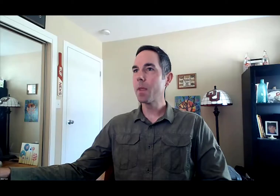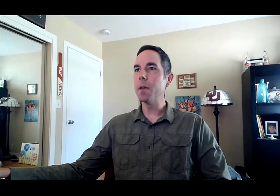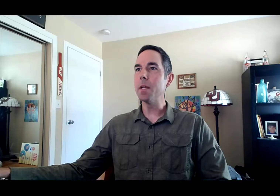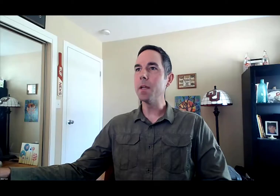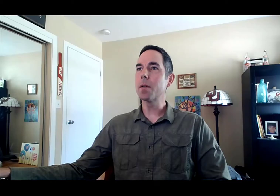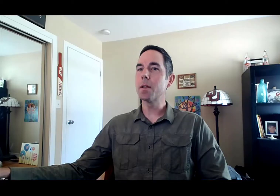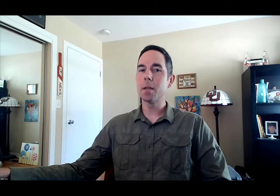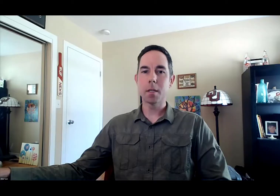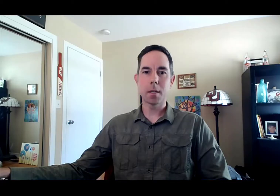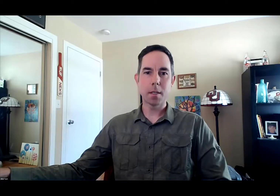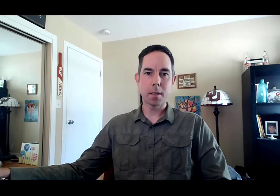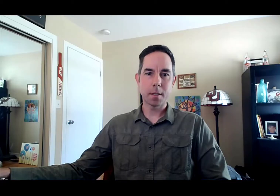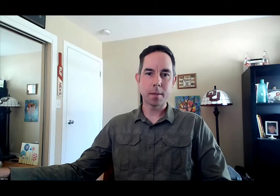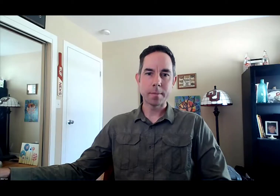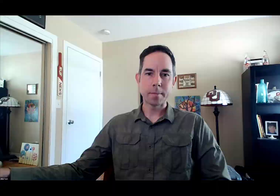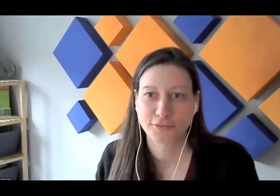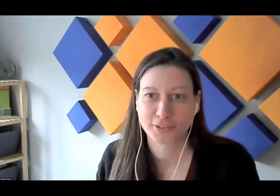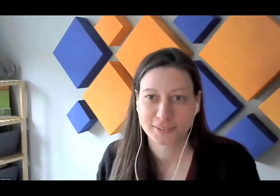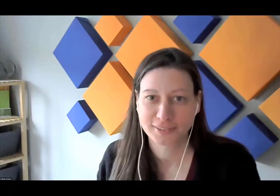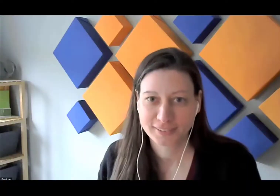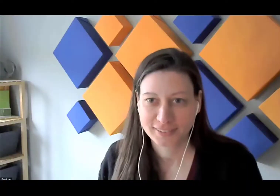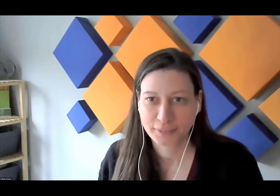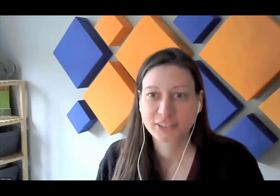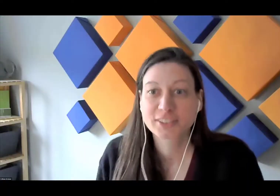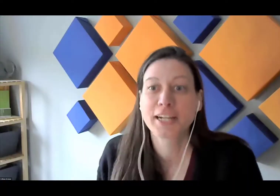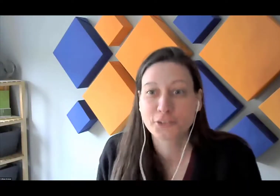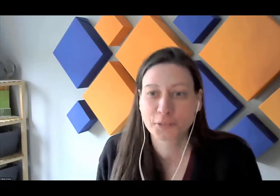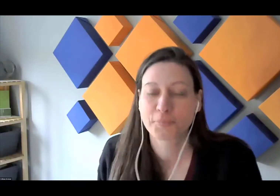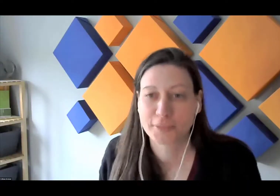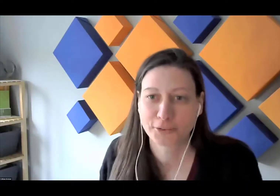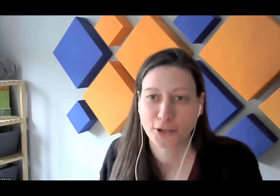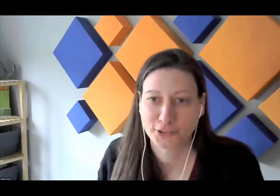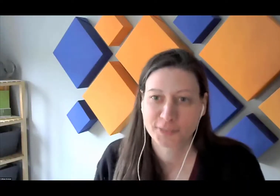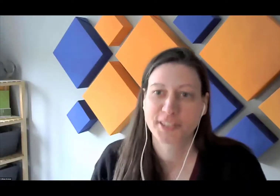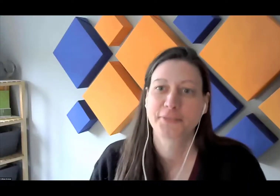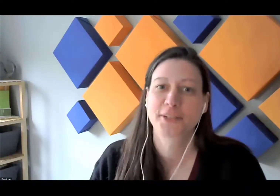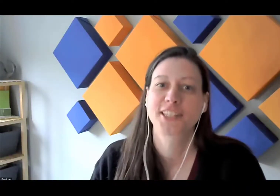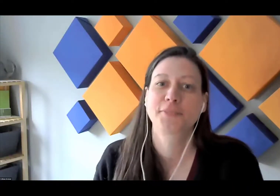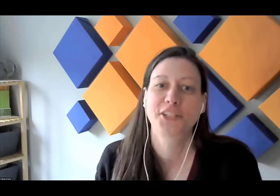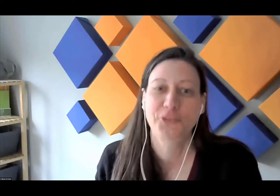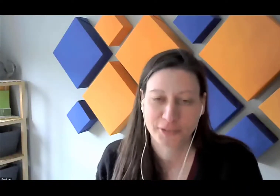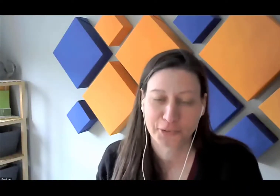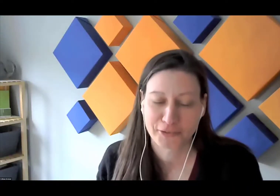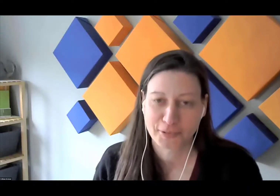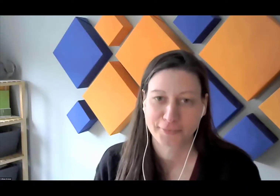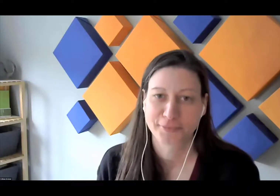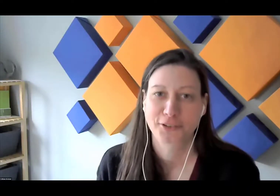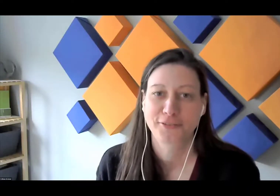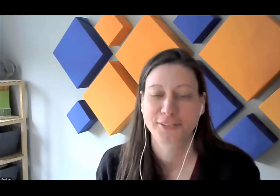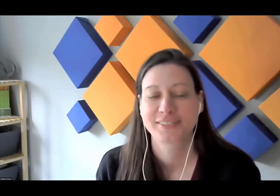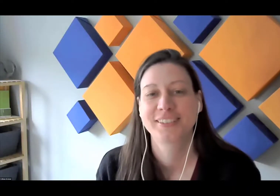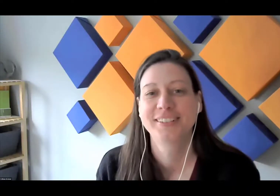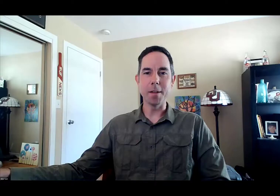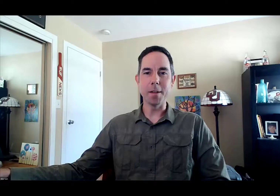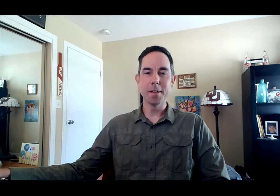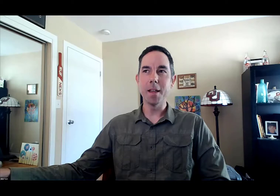It definitely makes you become more of a problem solver. Right? Designers are problem solvers to begin with. This makes you even more of a problem solver. Right.